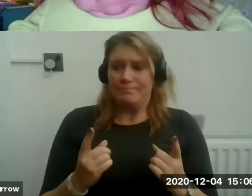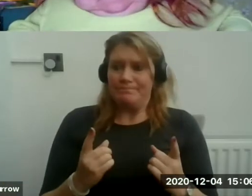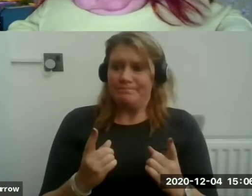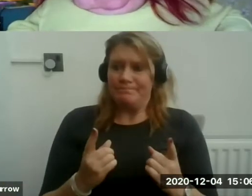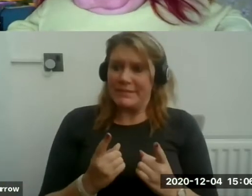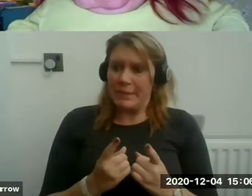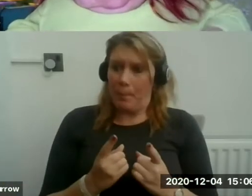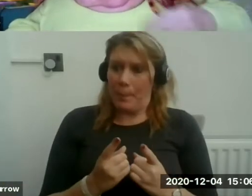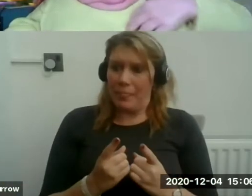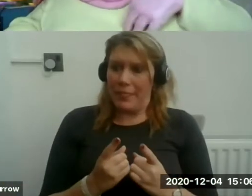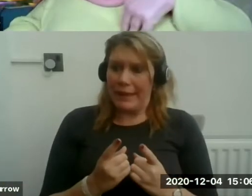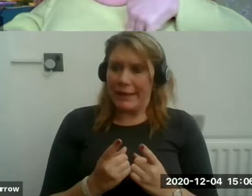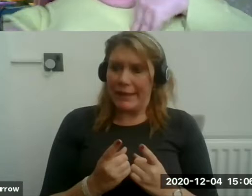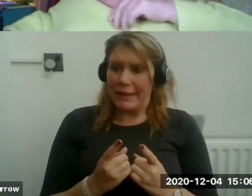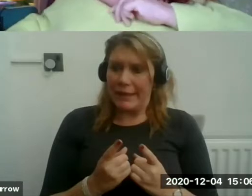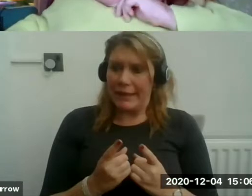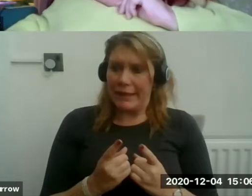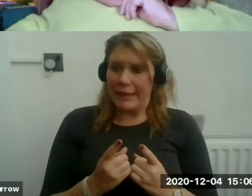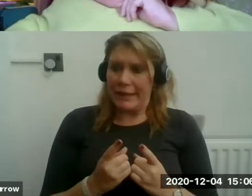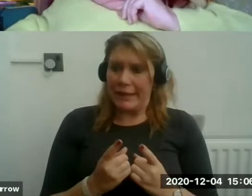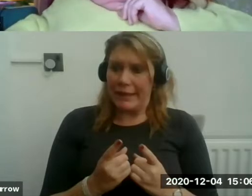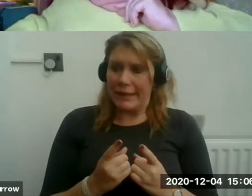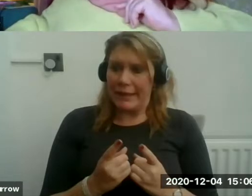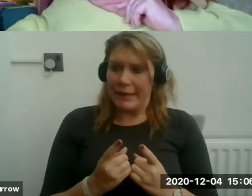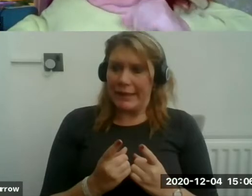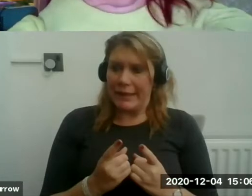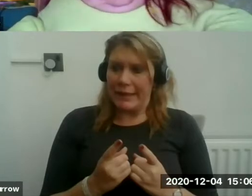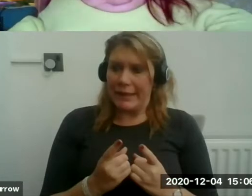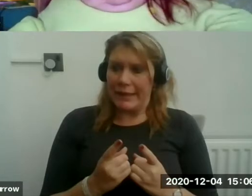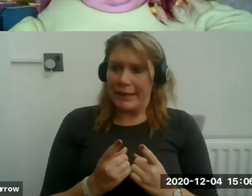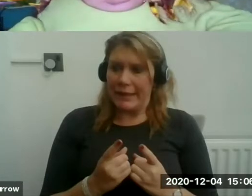the time. I wanted to challenge the